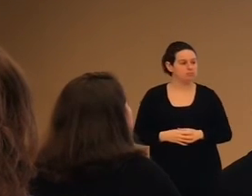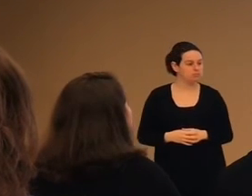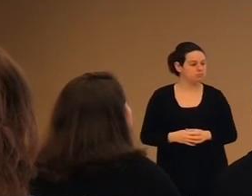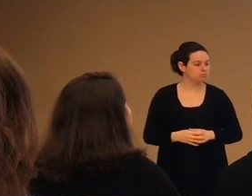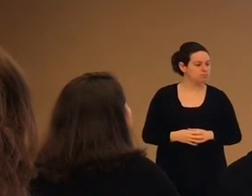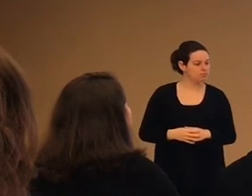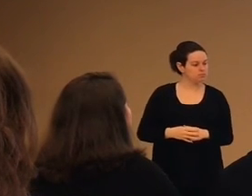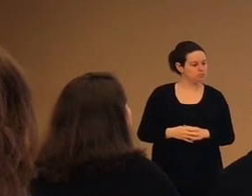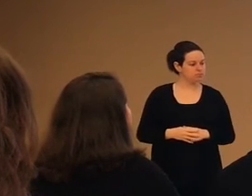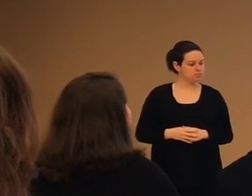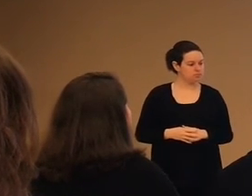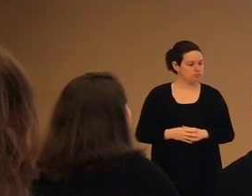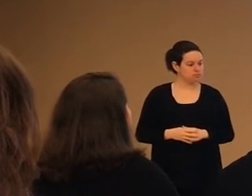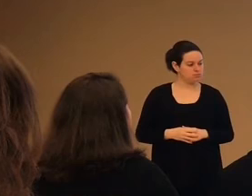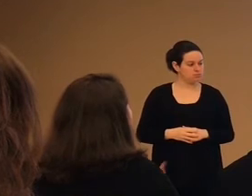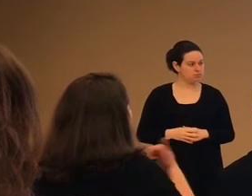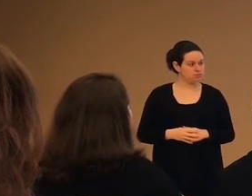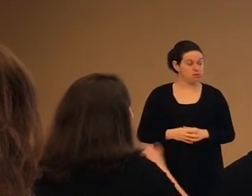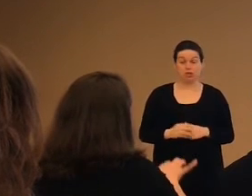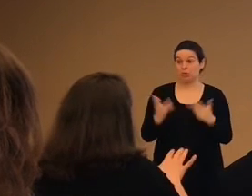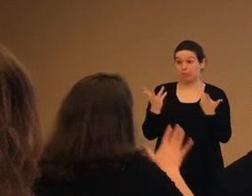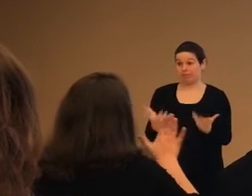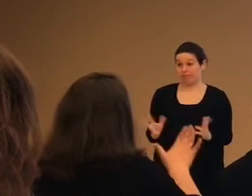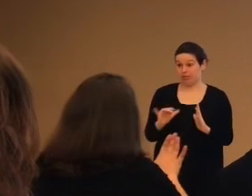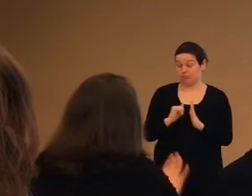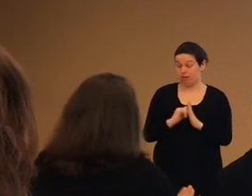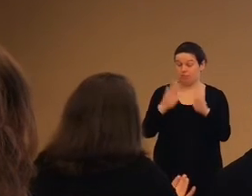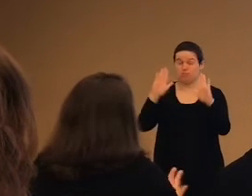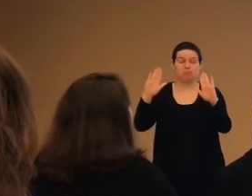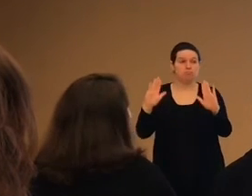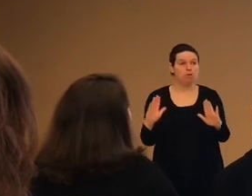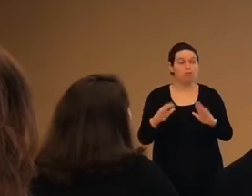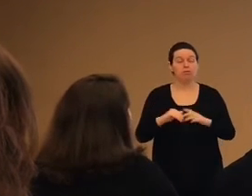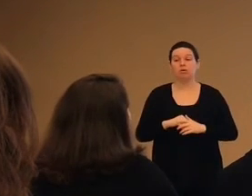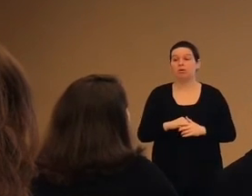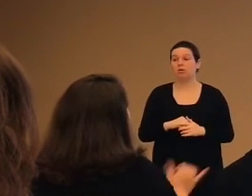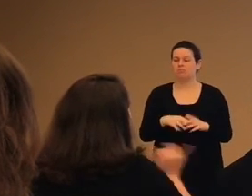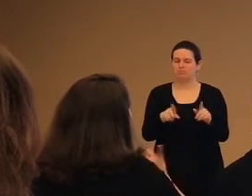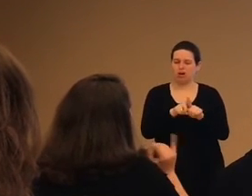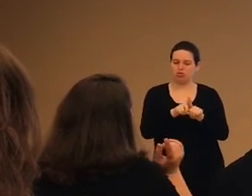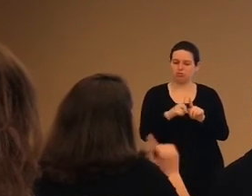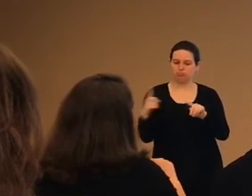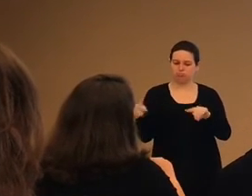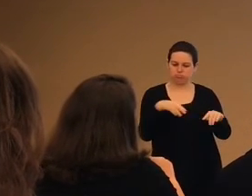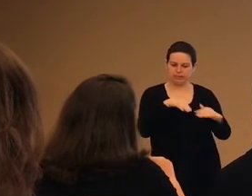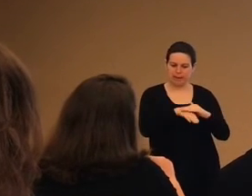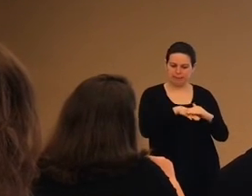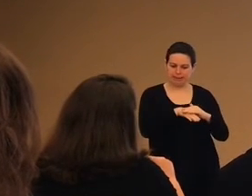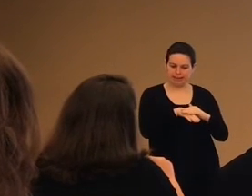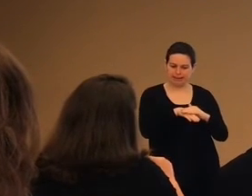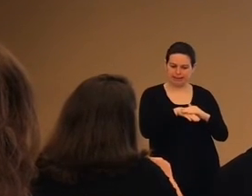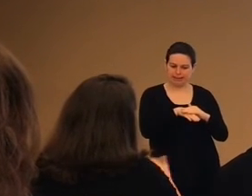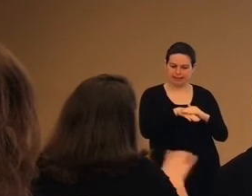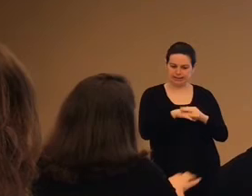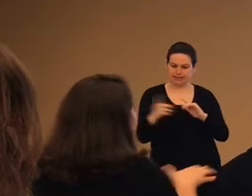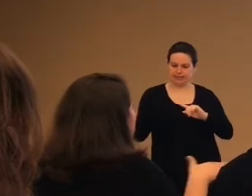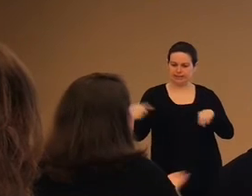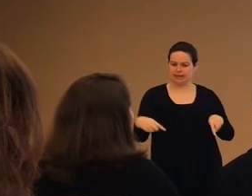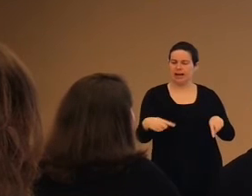So we did that it was great we also had them come in and Then do a complete report that took